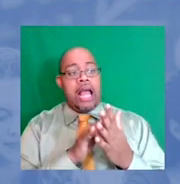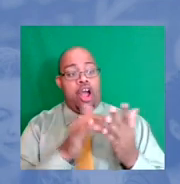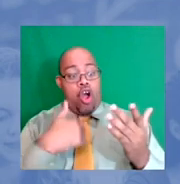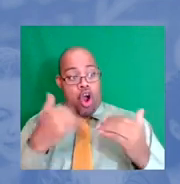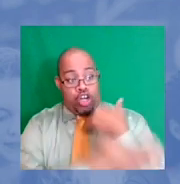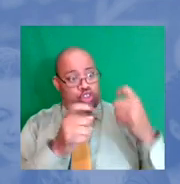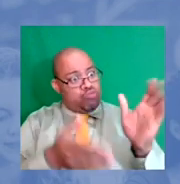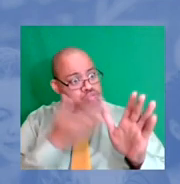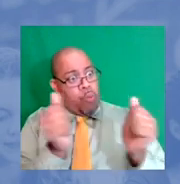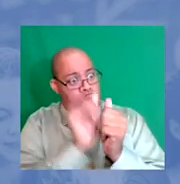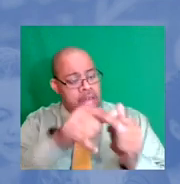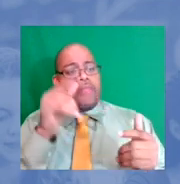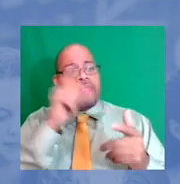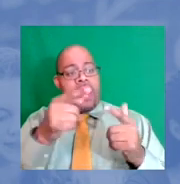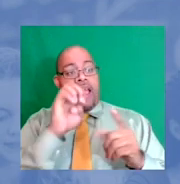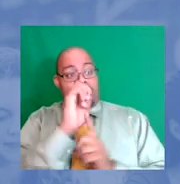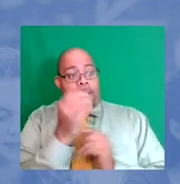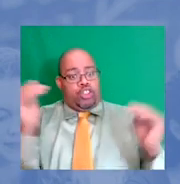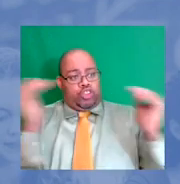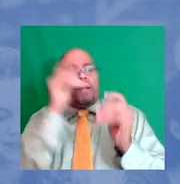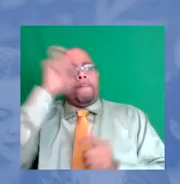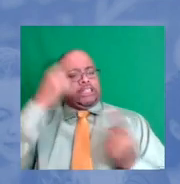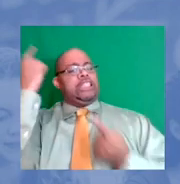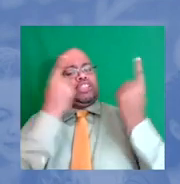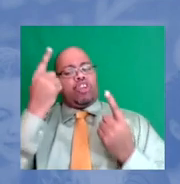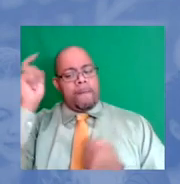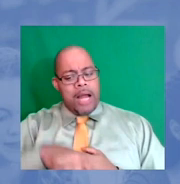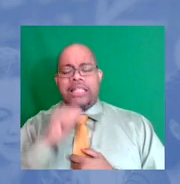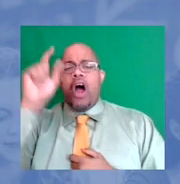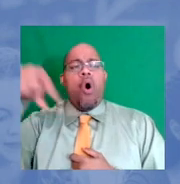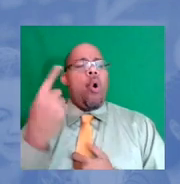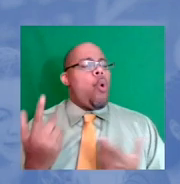JUSTICE MUST BE A CONSIDERATION. NOT JUST THE PHYSICAL FACILITY, THE BUILDING